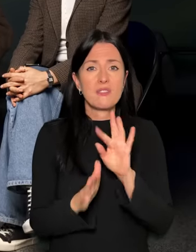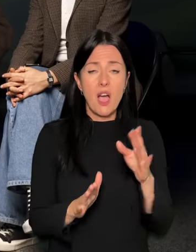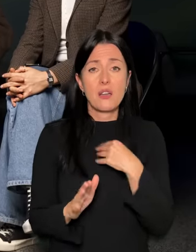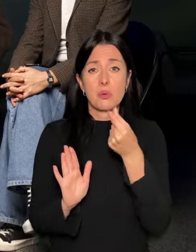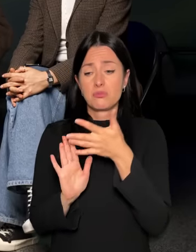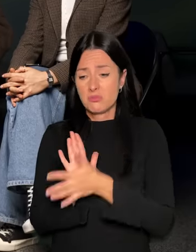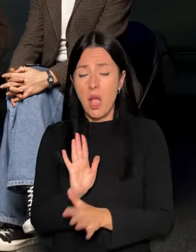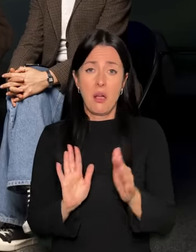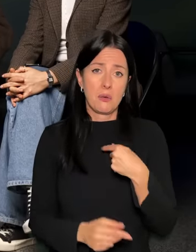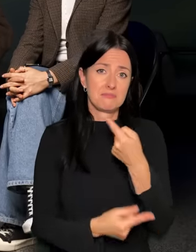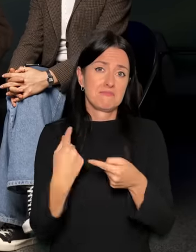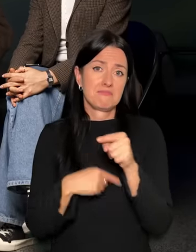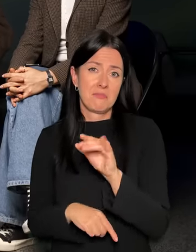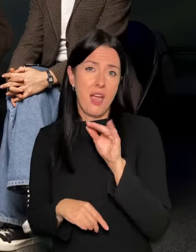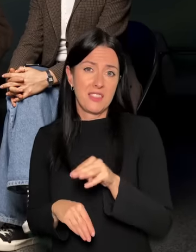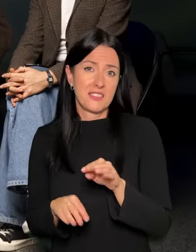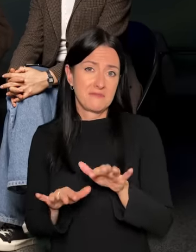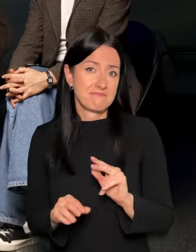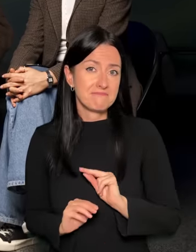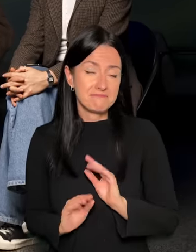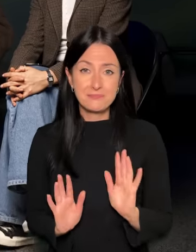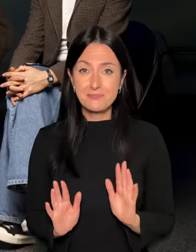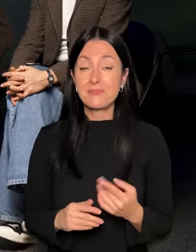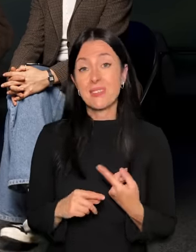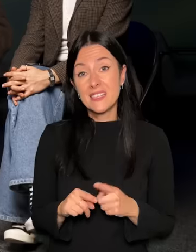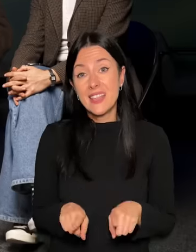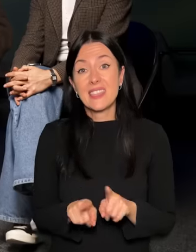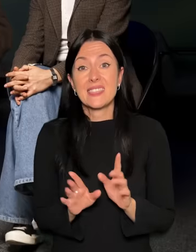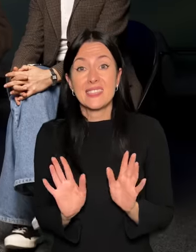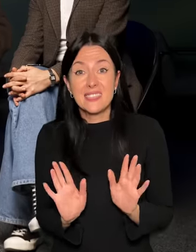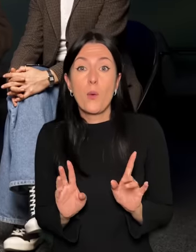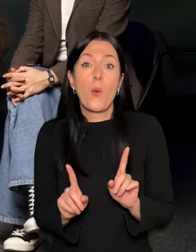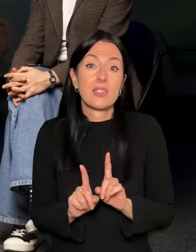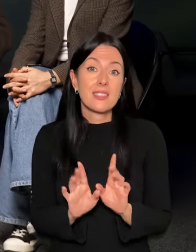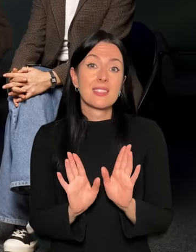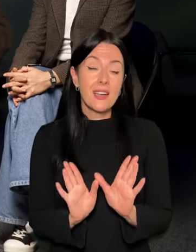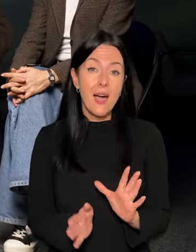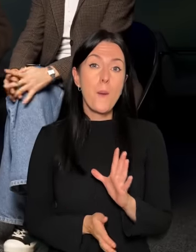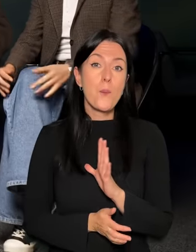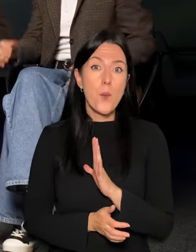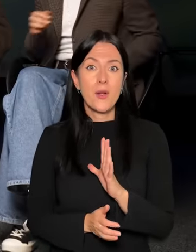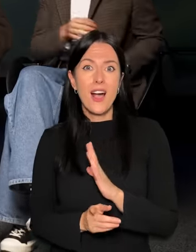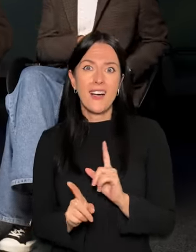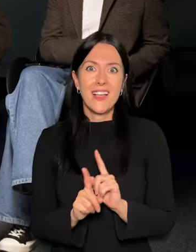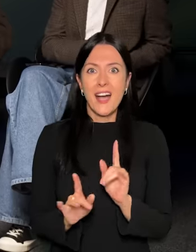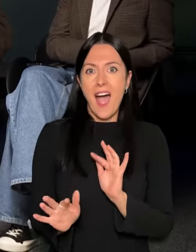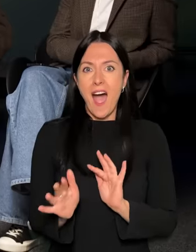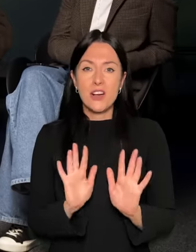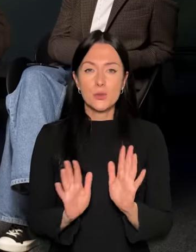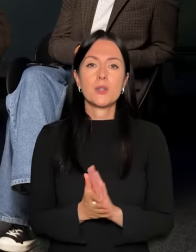and nothing comes of it, moreover I'll waist money, I'll return to IT. That's how the adventure goes.